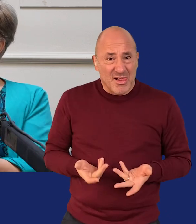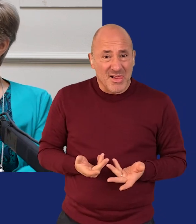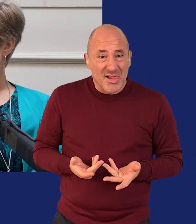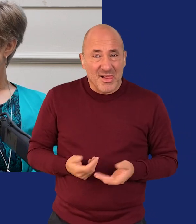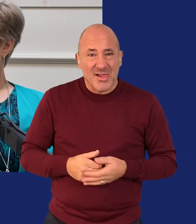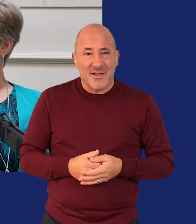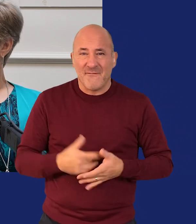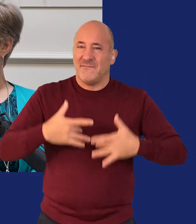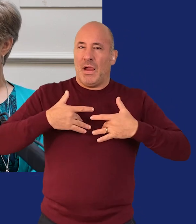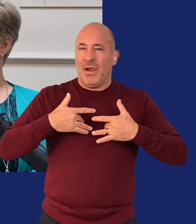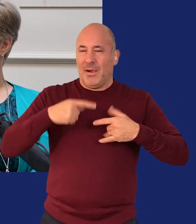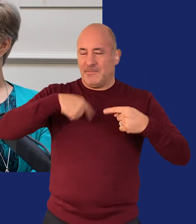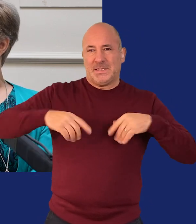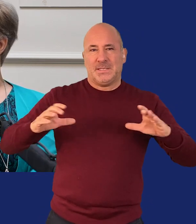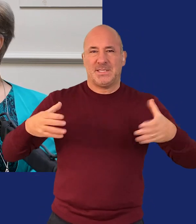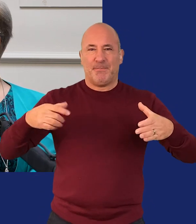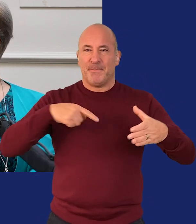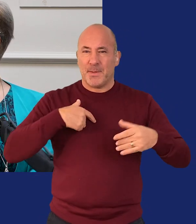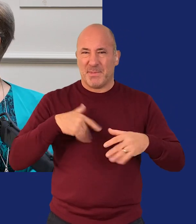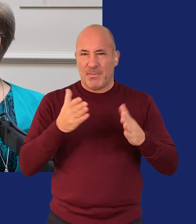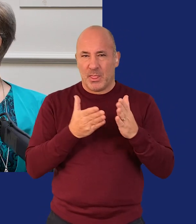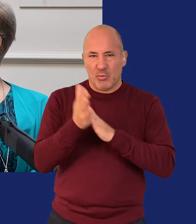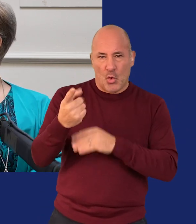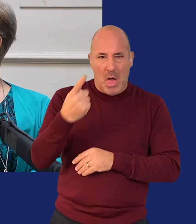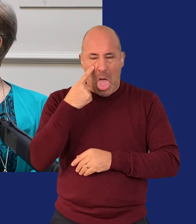And, um, I think pretty much all of the team have had some kind of experience of